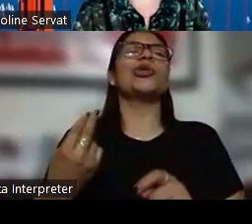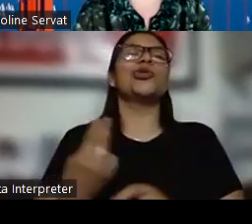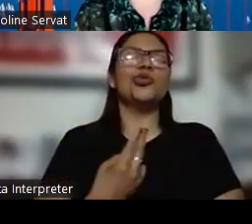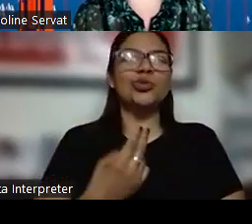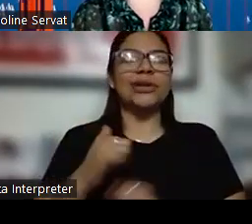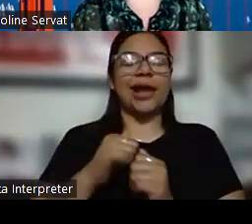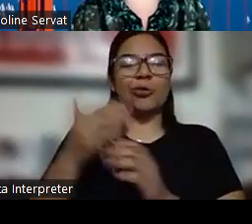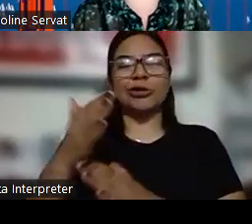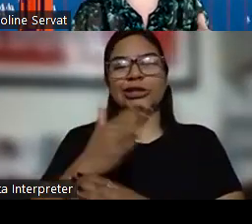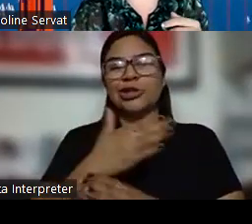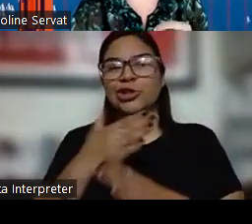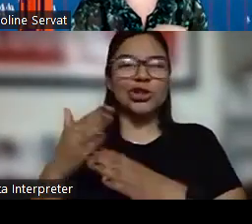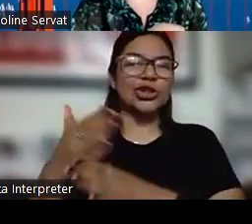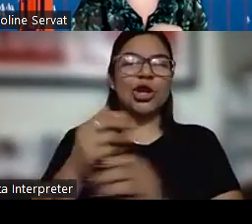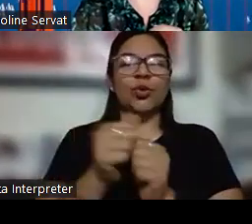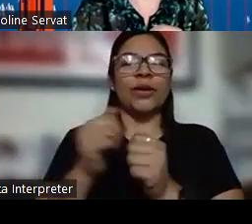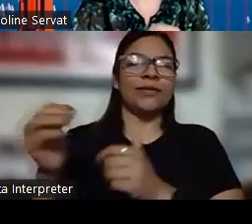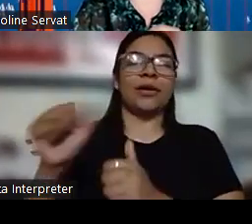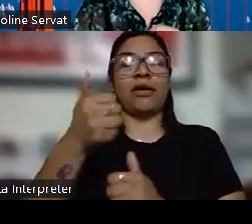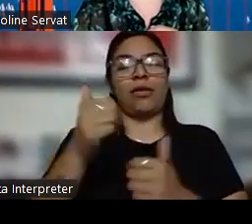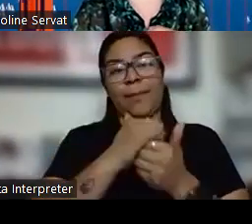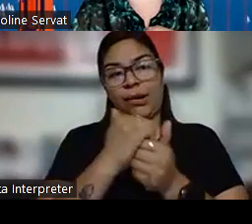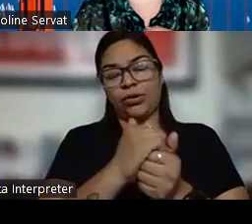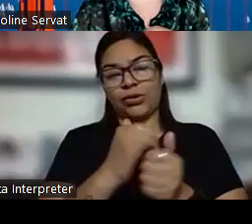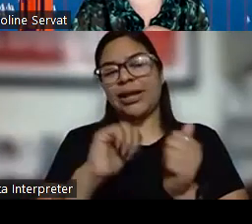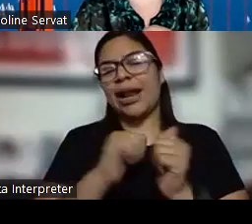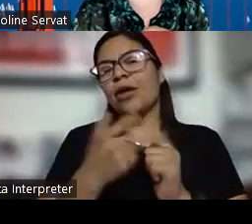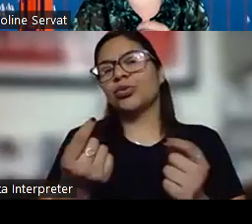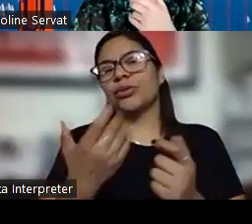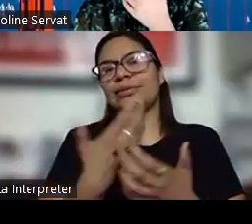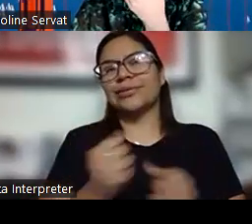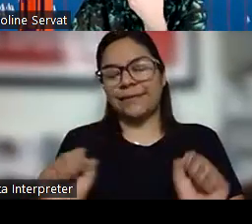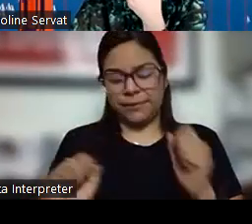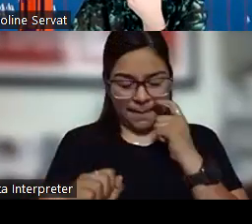among themselves and their extended partners and and two the second Communications recommendation